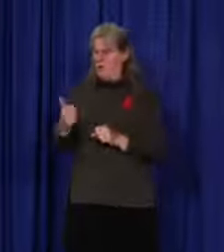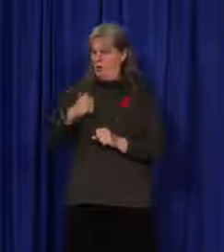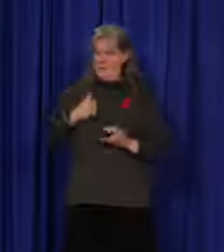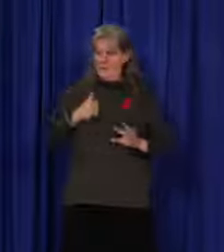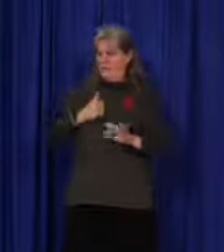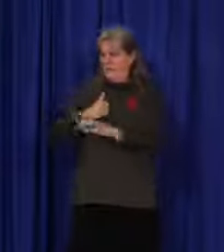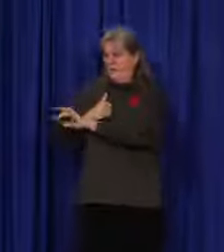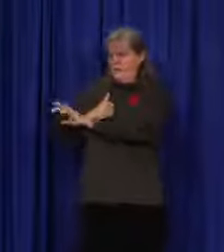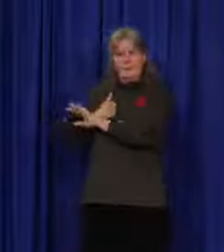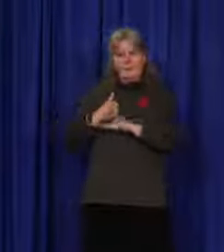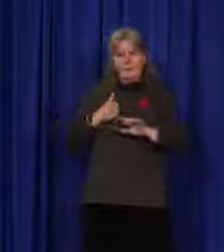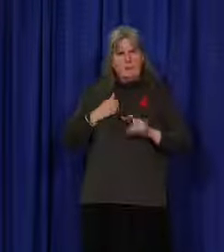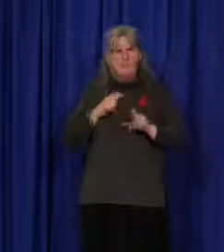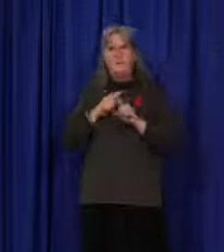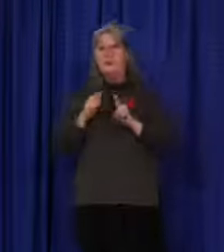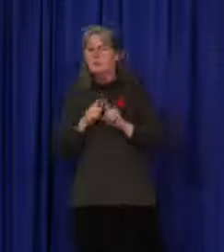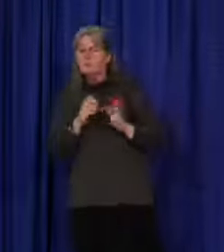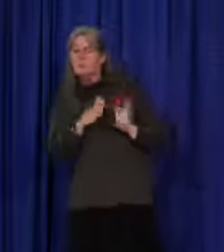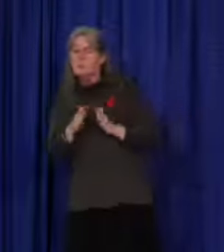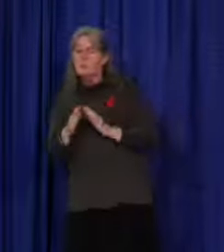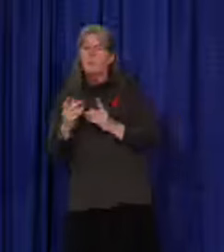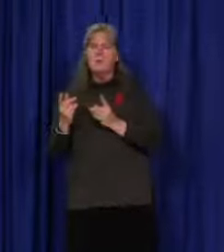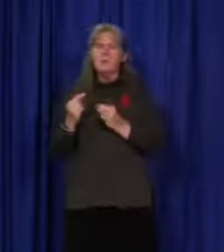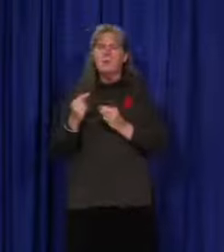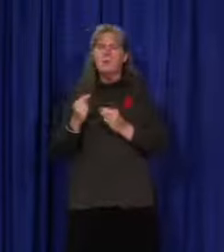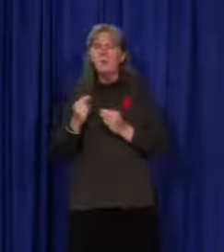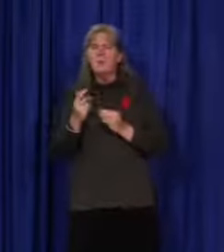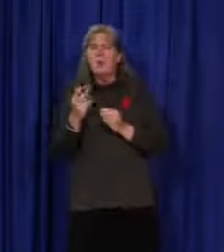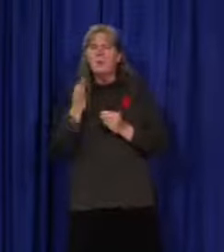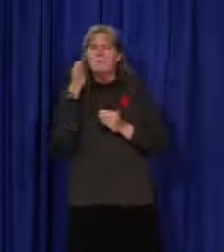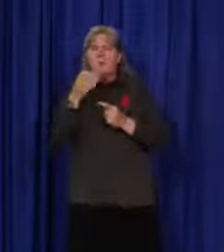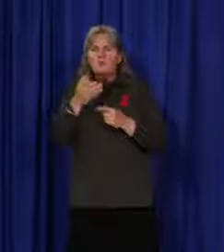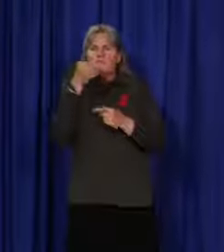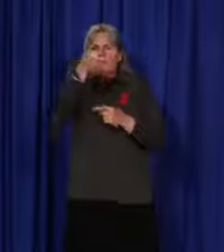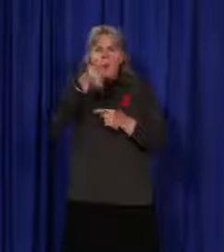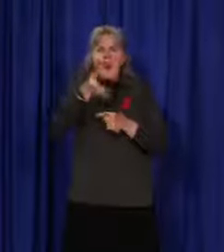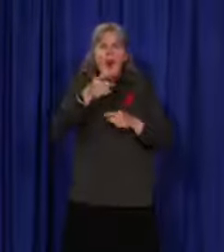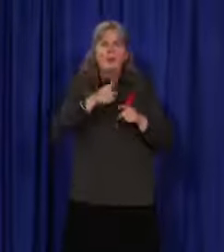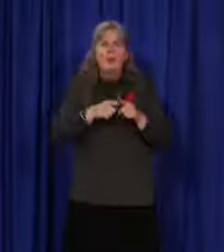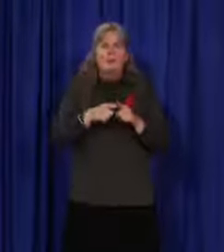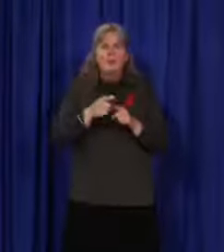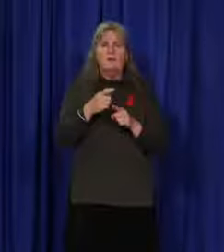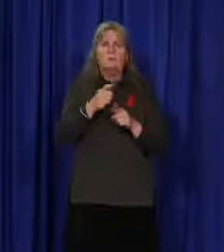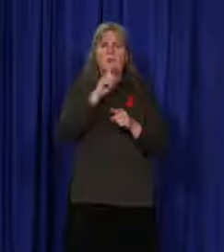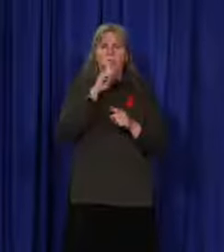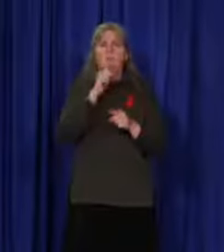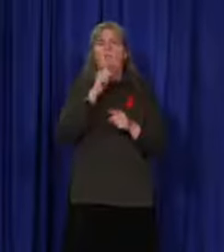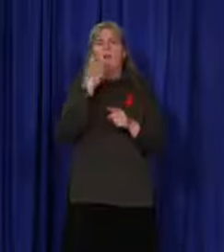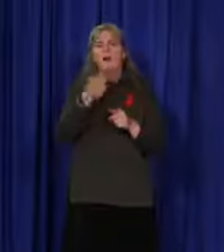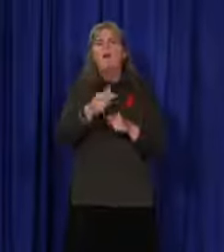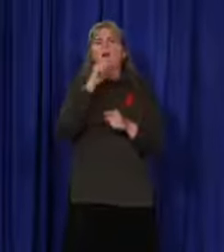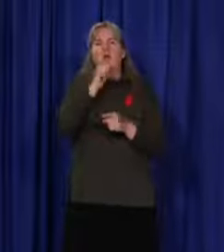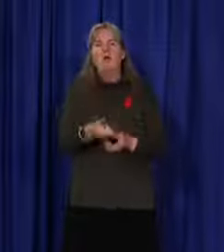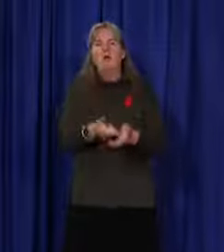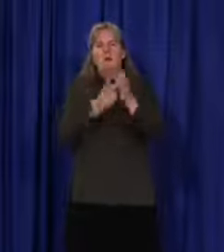I was wondering, in regards to the seated events, whether people will be required to present plans or anything like